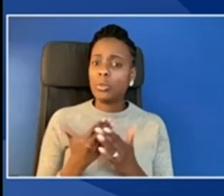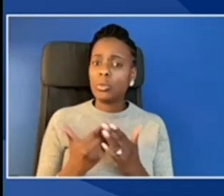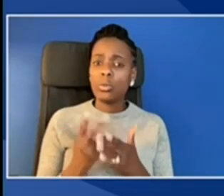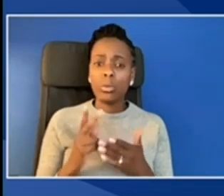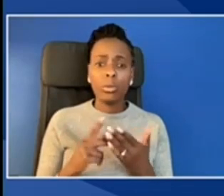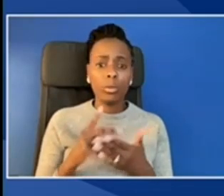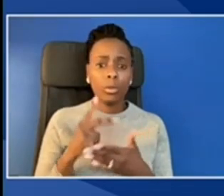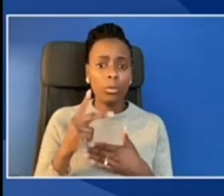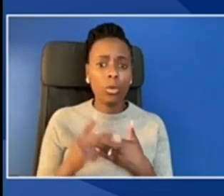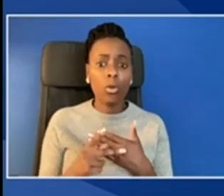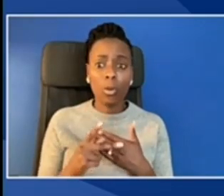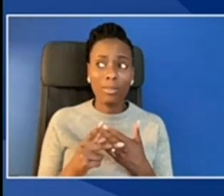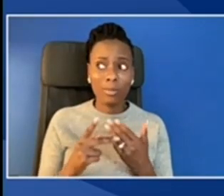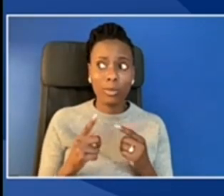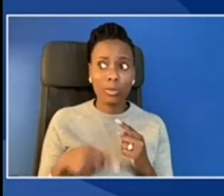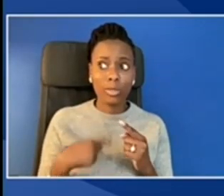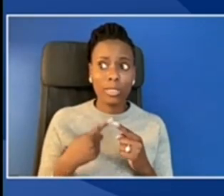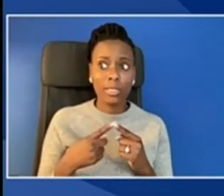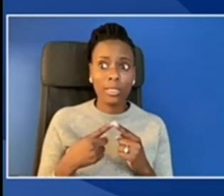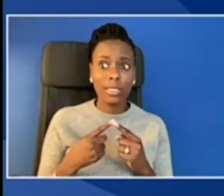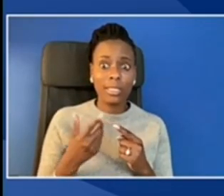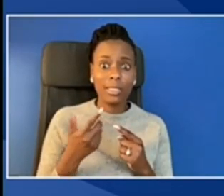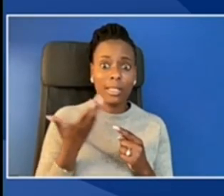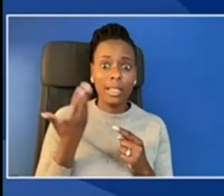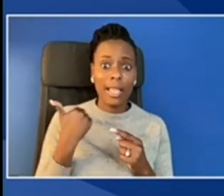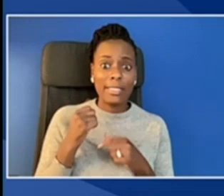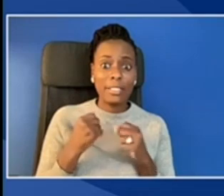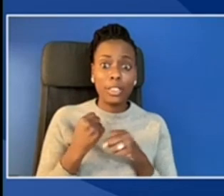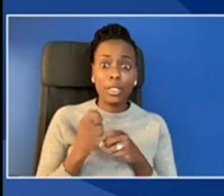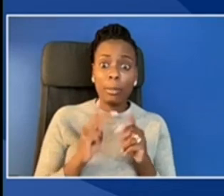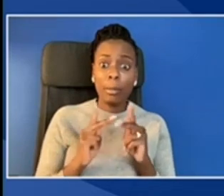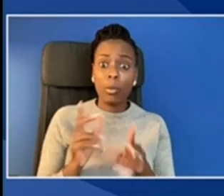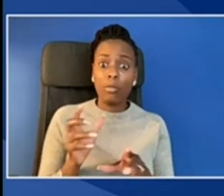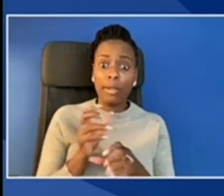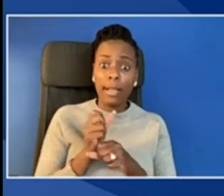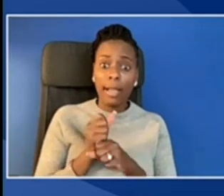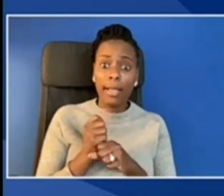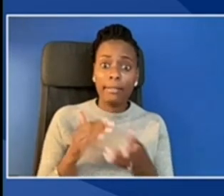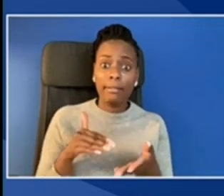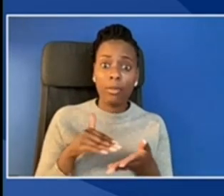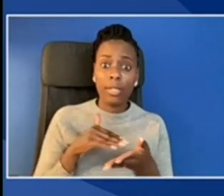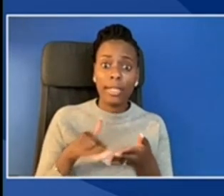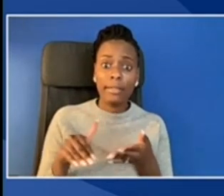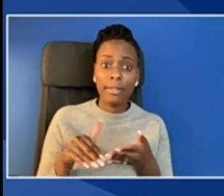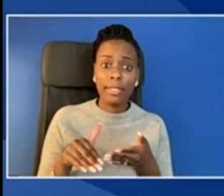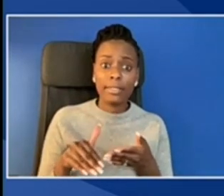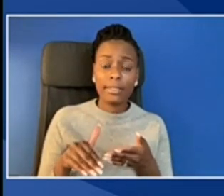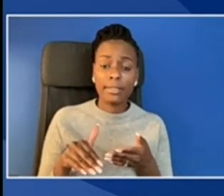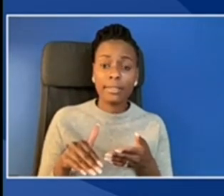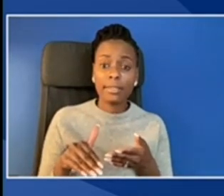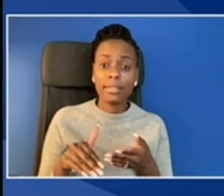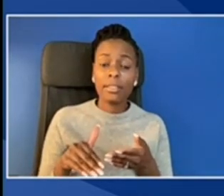last year, those who have received forgiveness and have actually been on the receiving end of this, there's so many